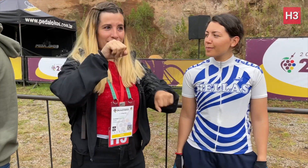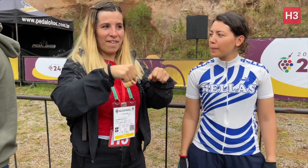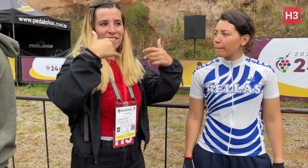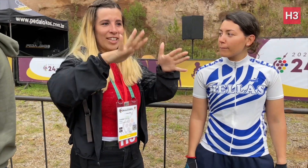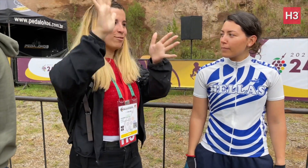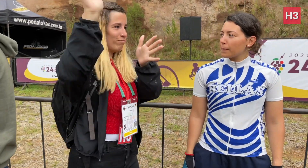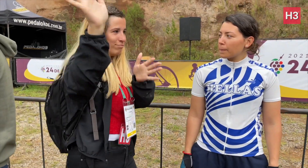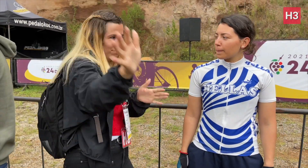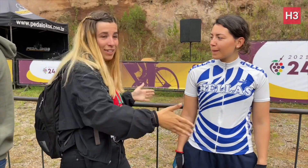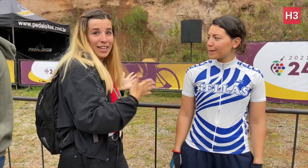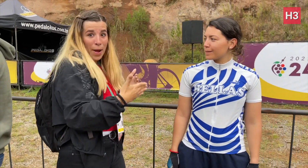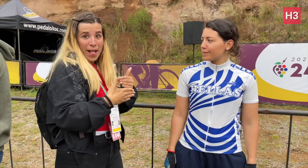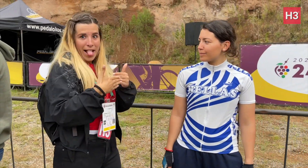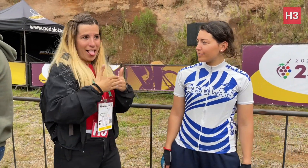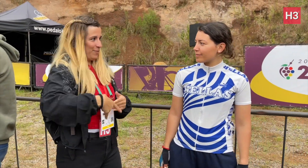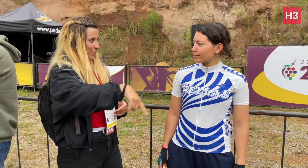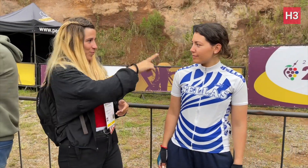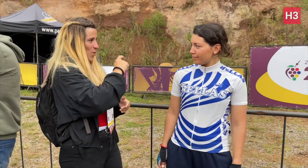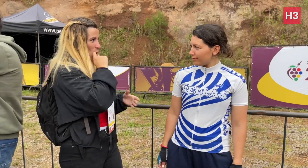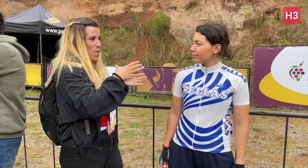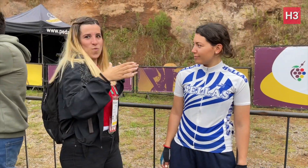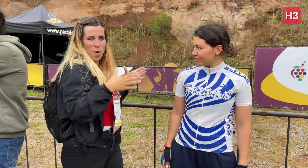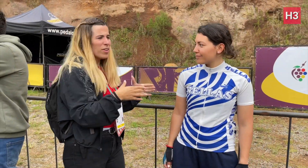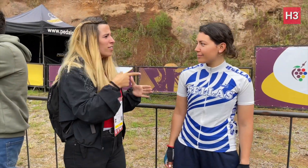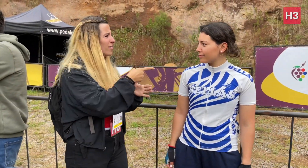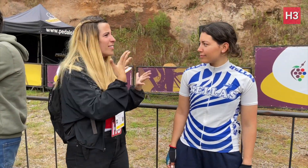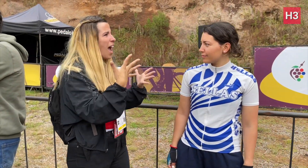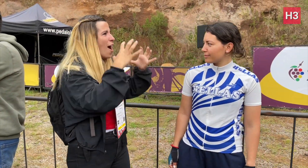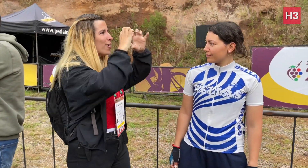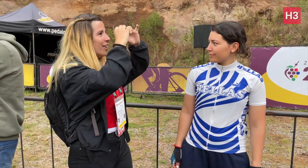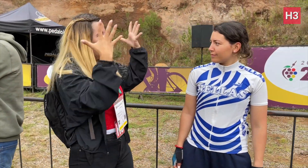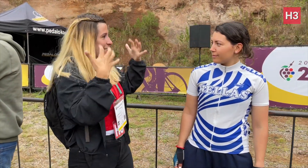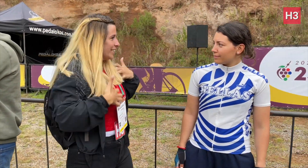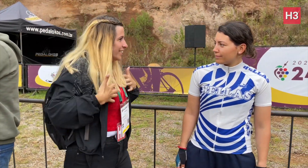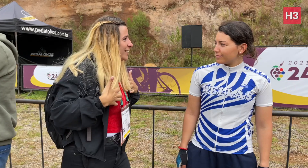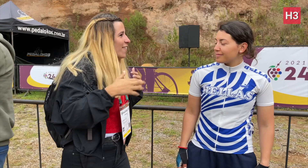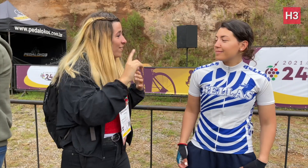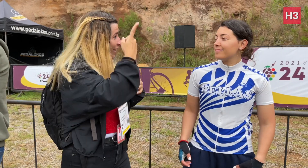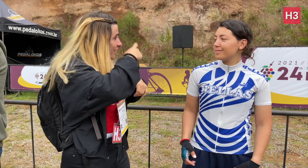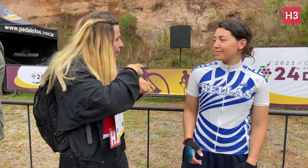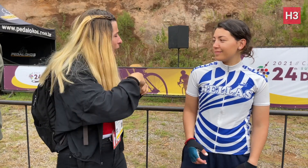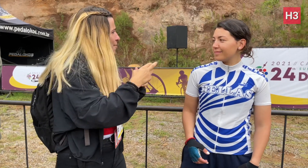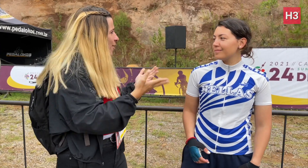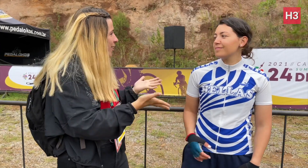The men’s bike has just finished. Now it’s women’s turn. So far what’s your experience here like?